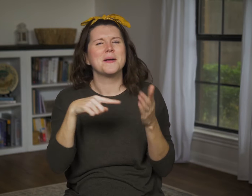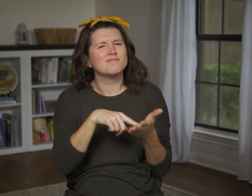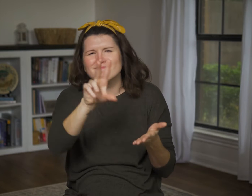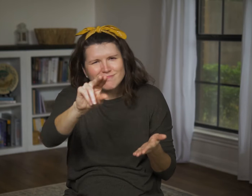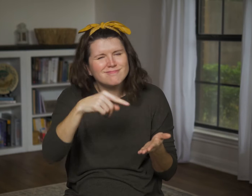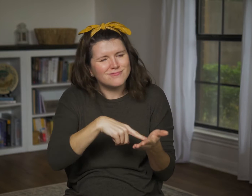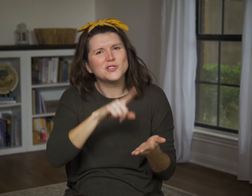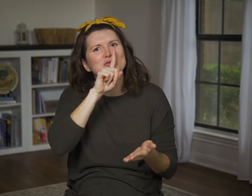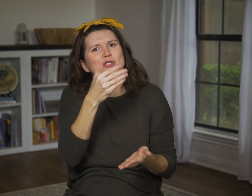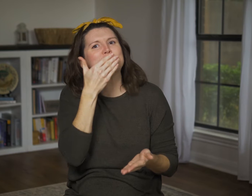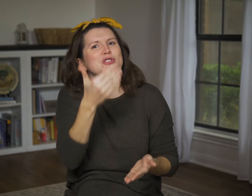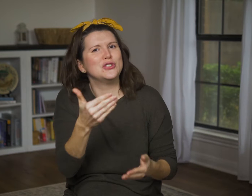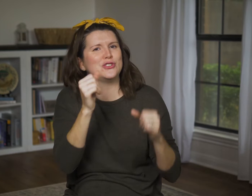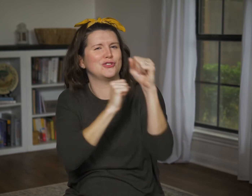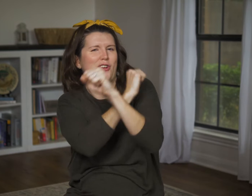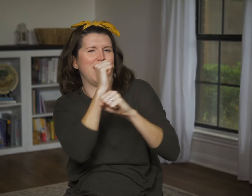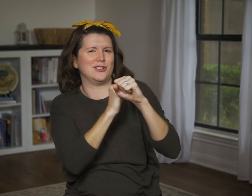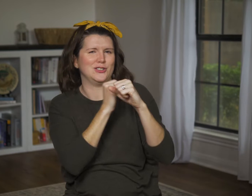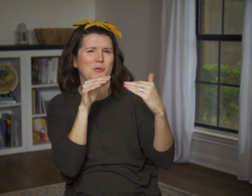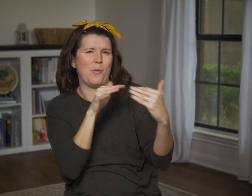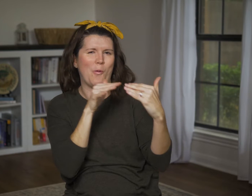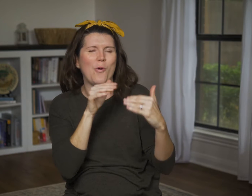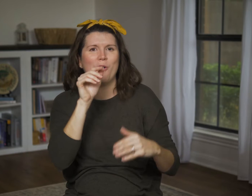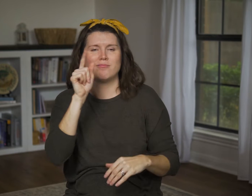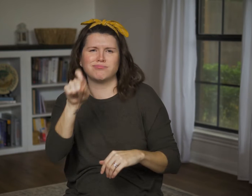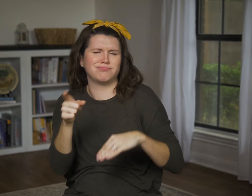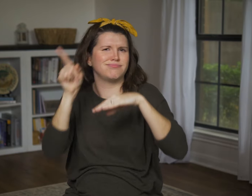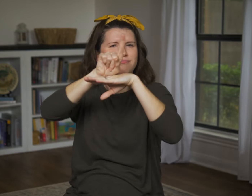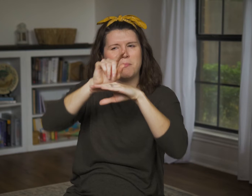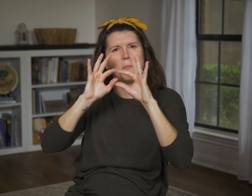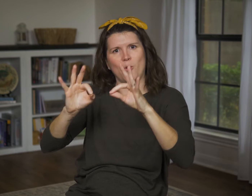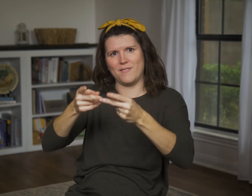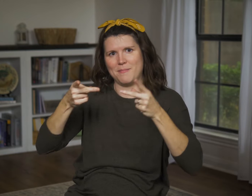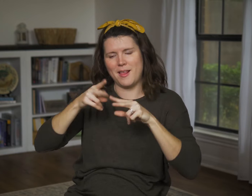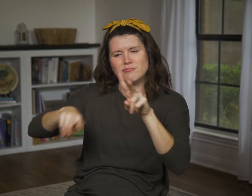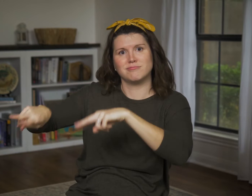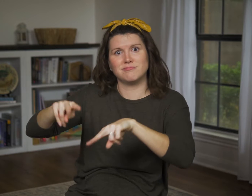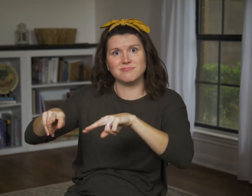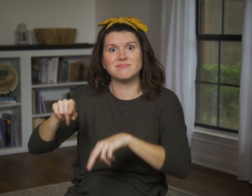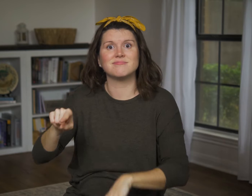but others say it’s a locationally strategic move.